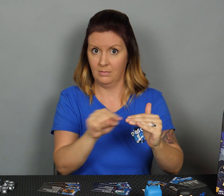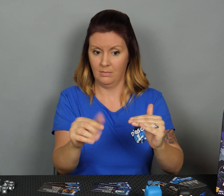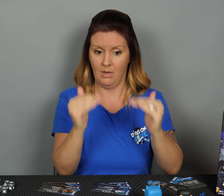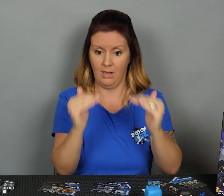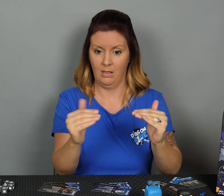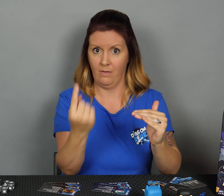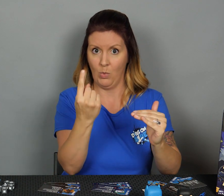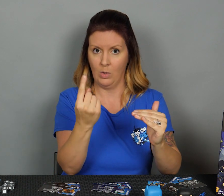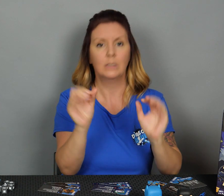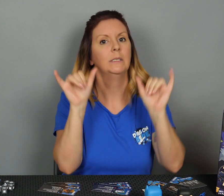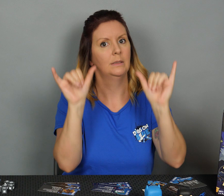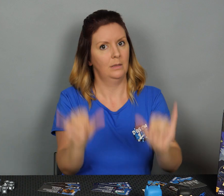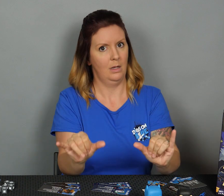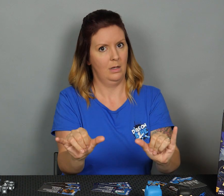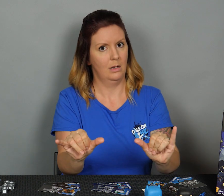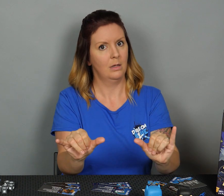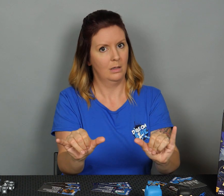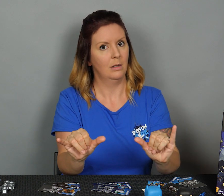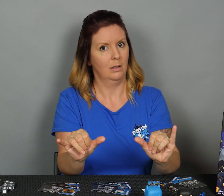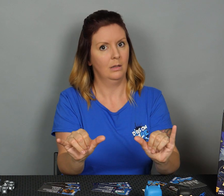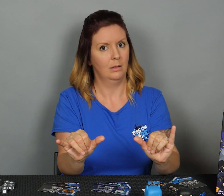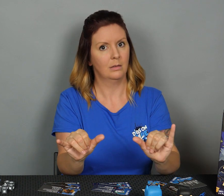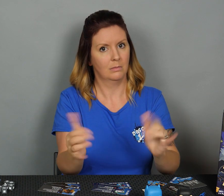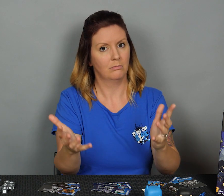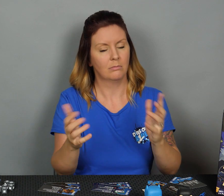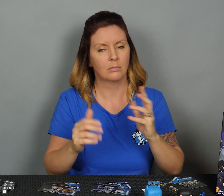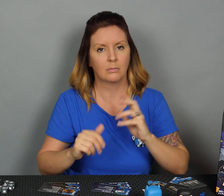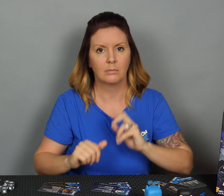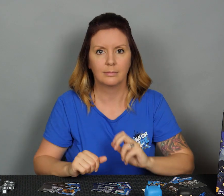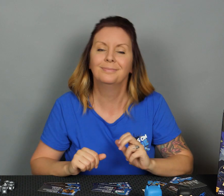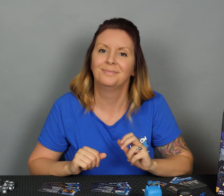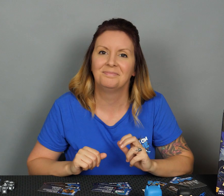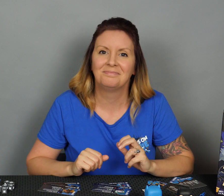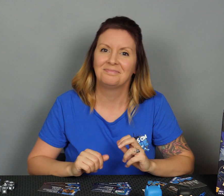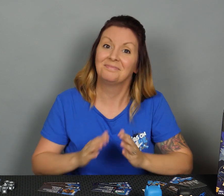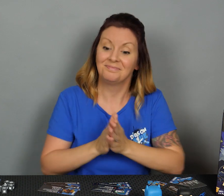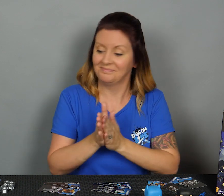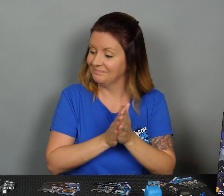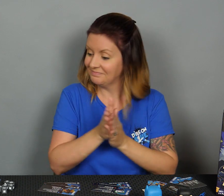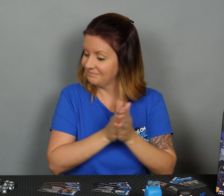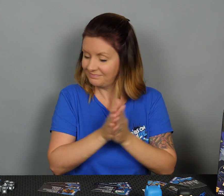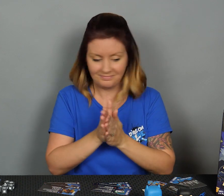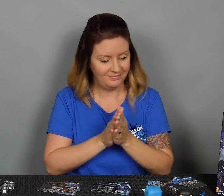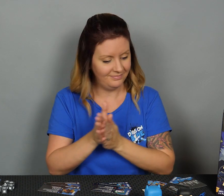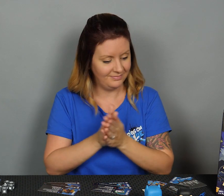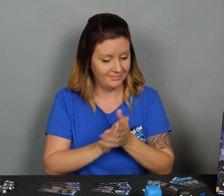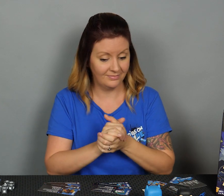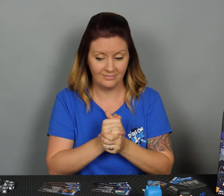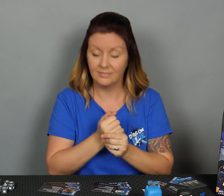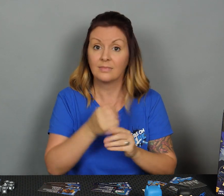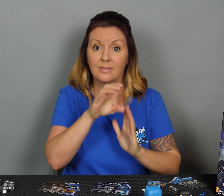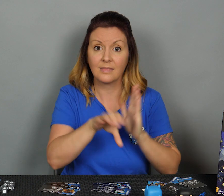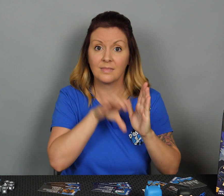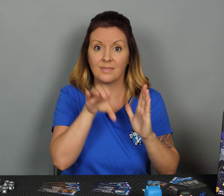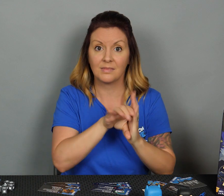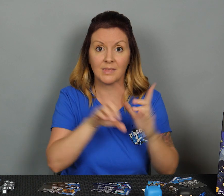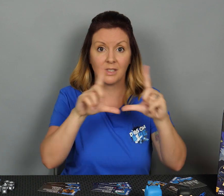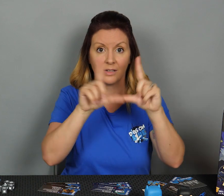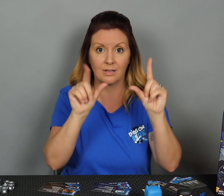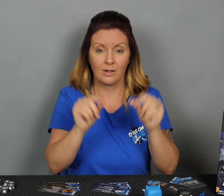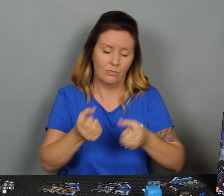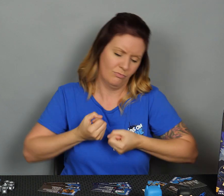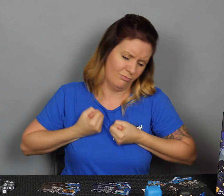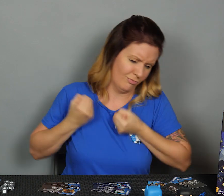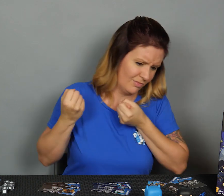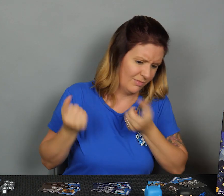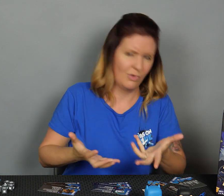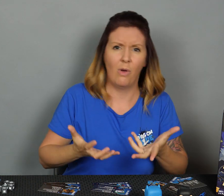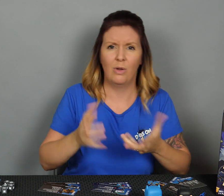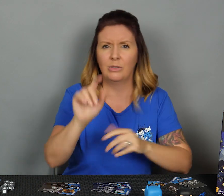track, it moves down to number one and stays there until the next round is over.